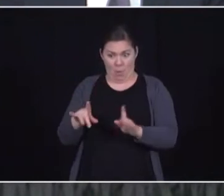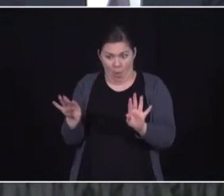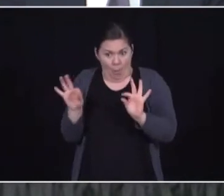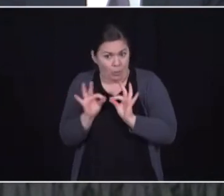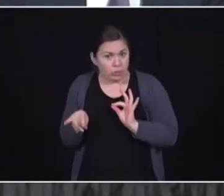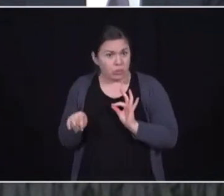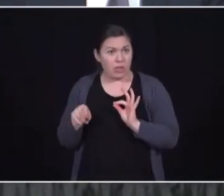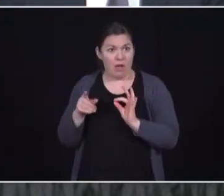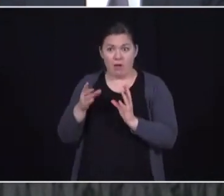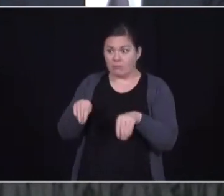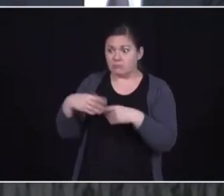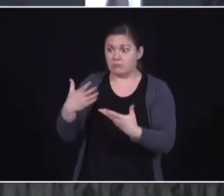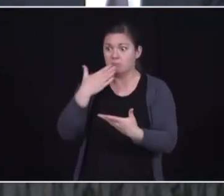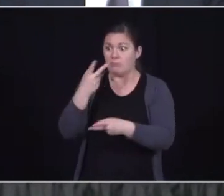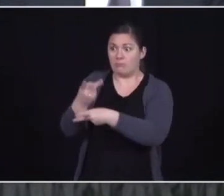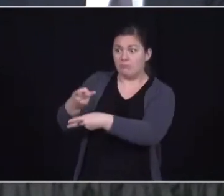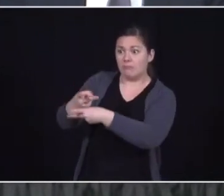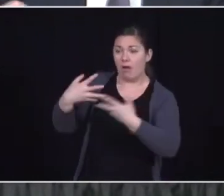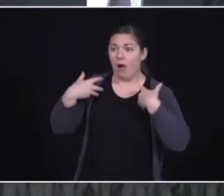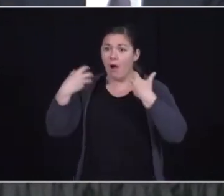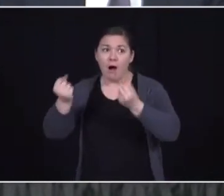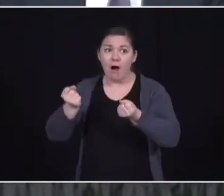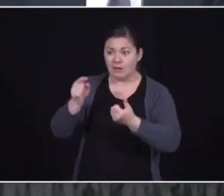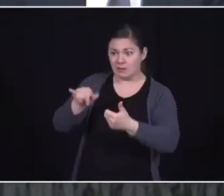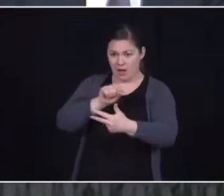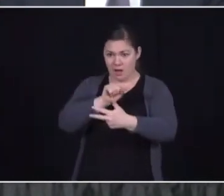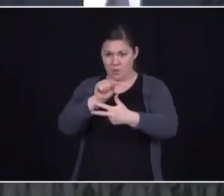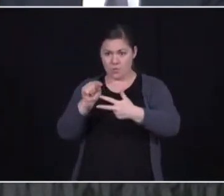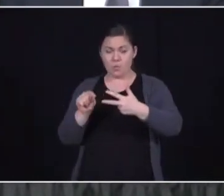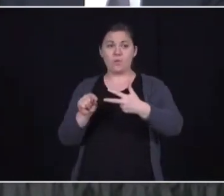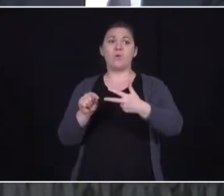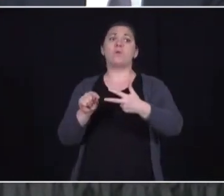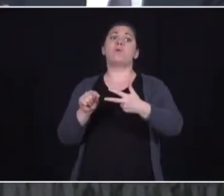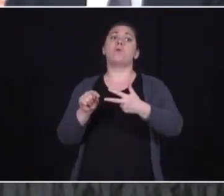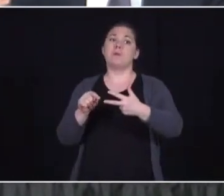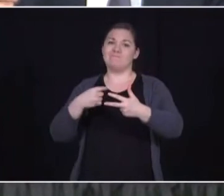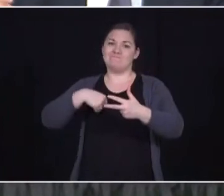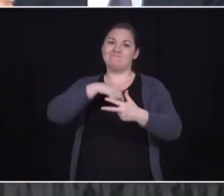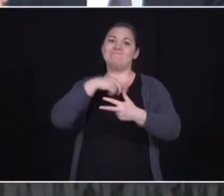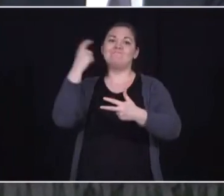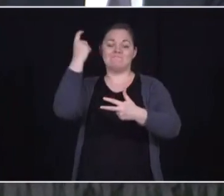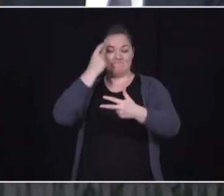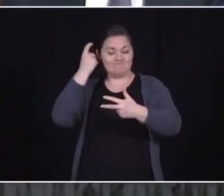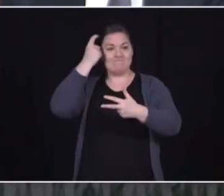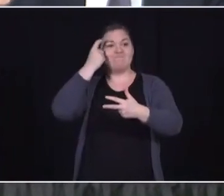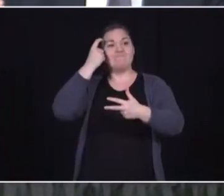transmission risk, and then the criticality. How critical is that service to ensuring that there is effective healthcare resources?